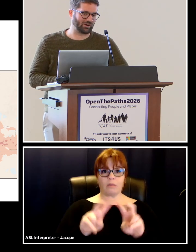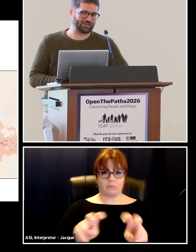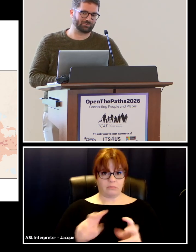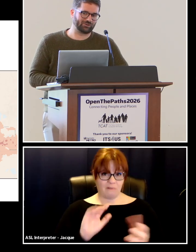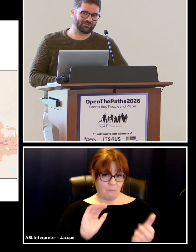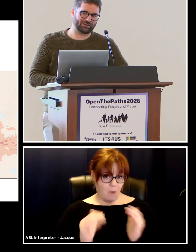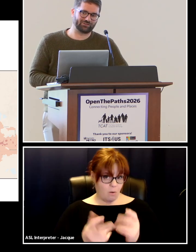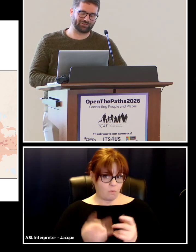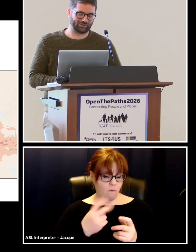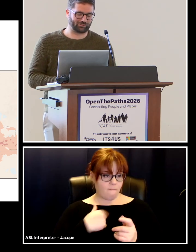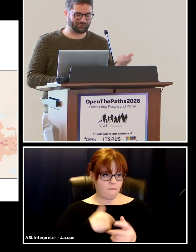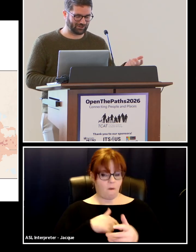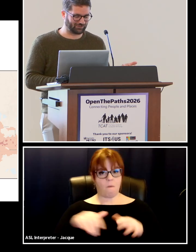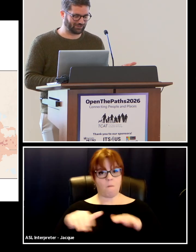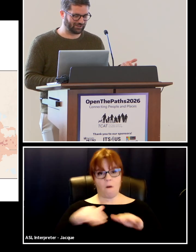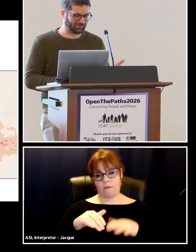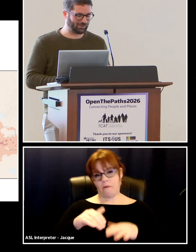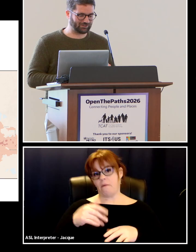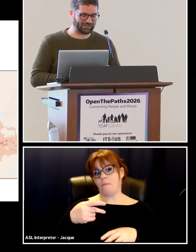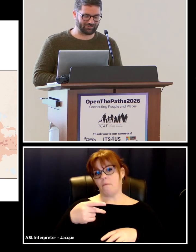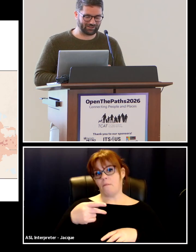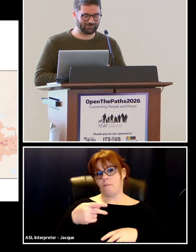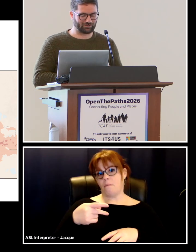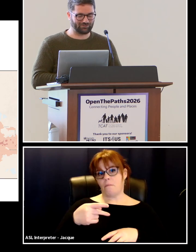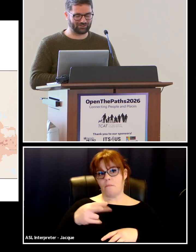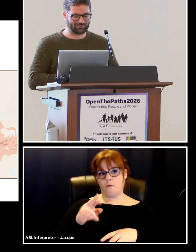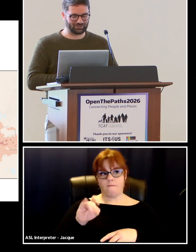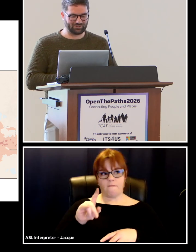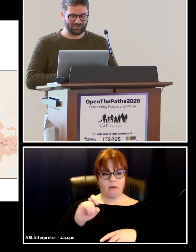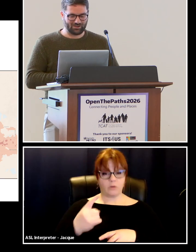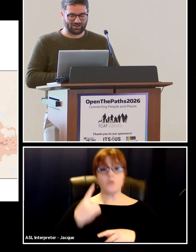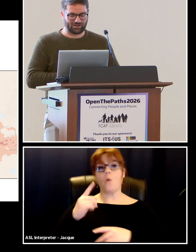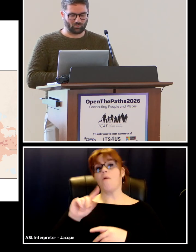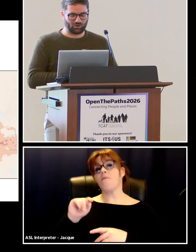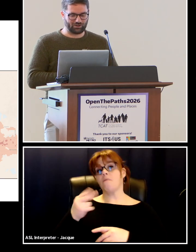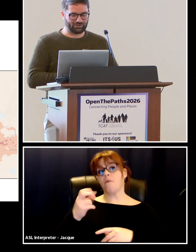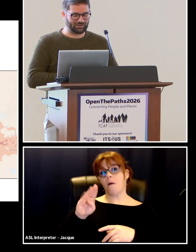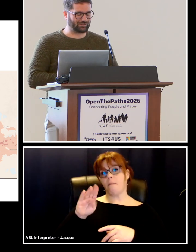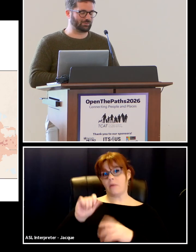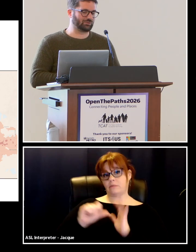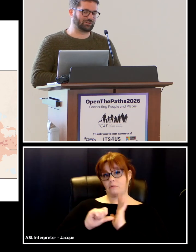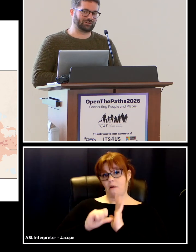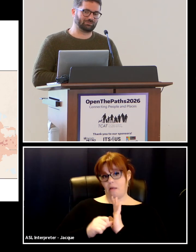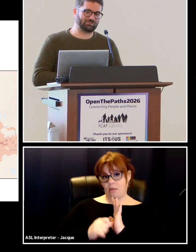walking profiles. The profiles that Thomas highlighted previously. Uh one is able to